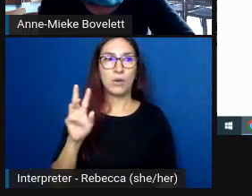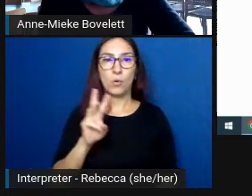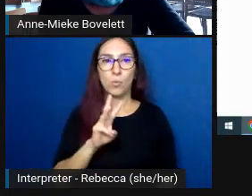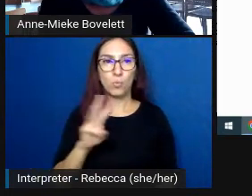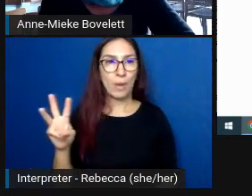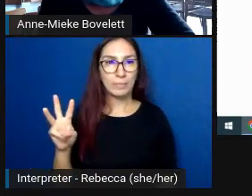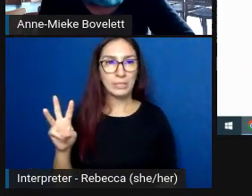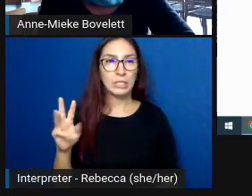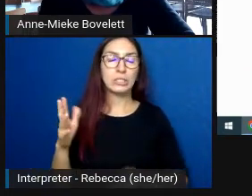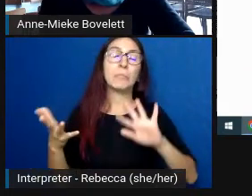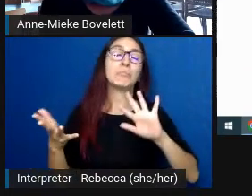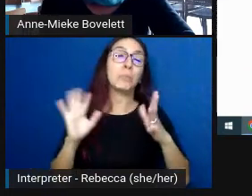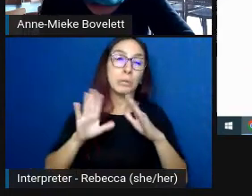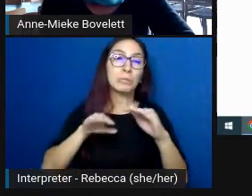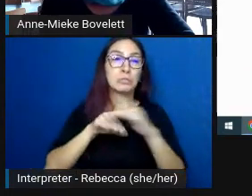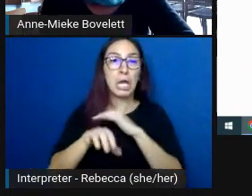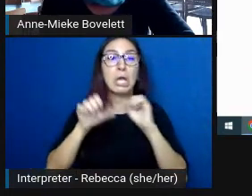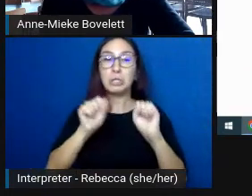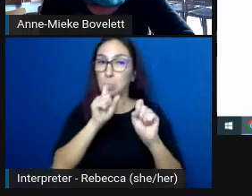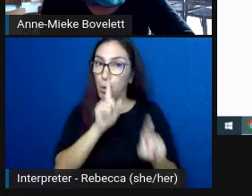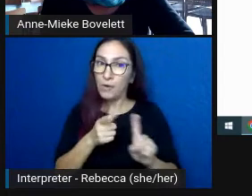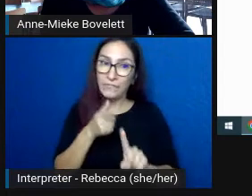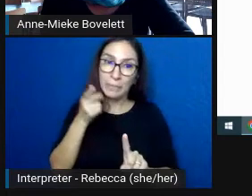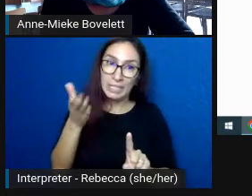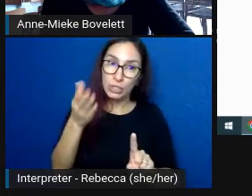I could order from here somehow.